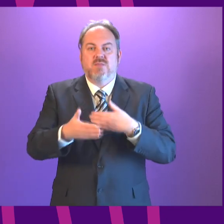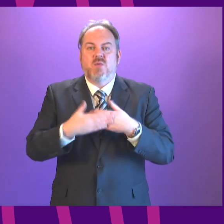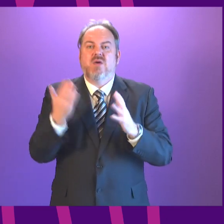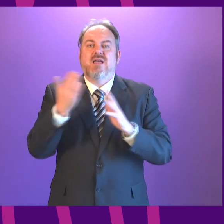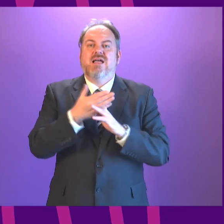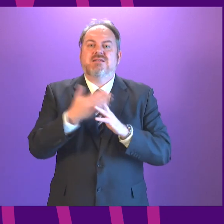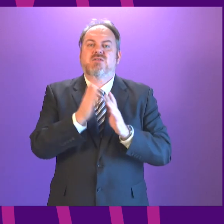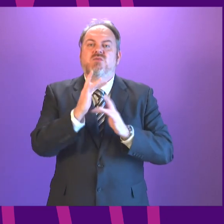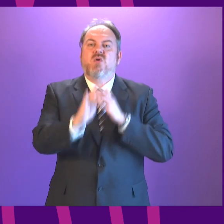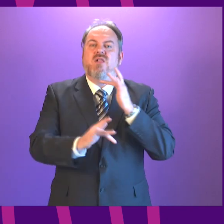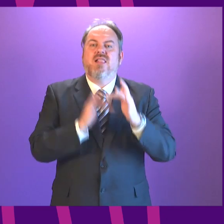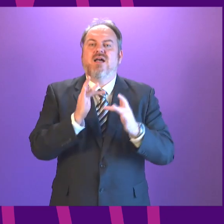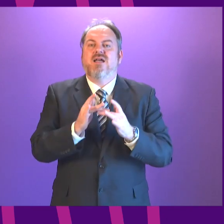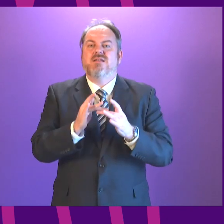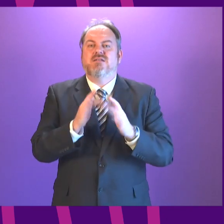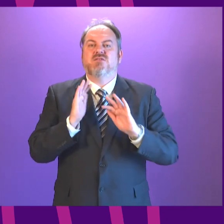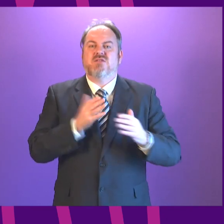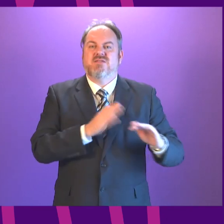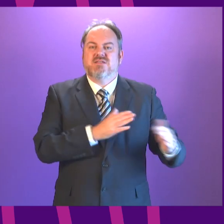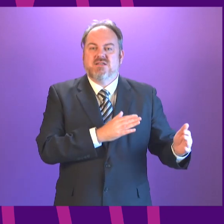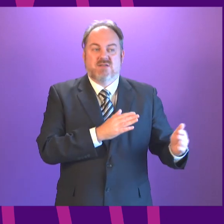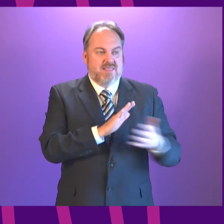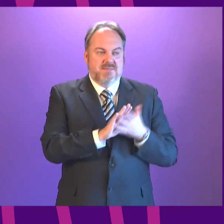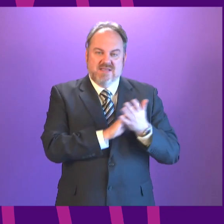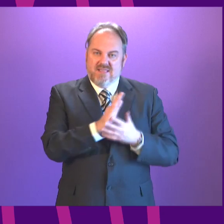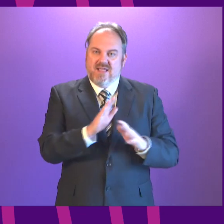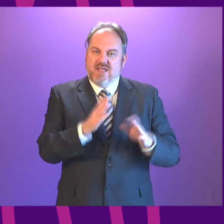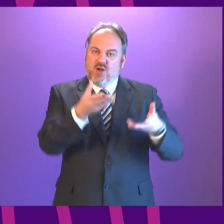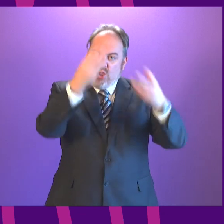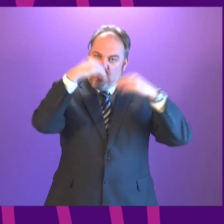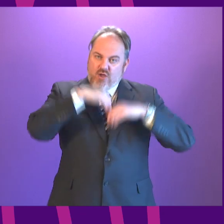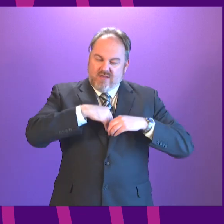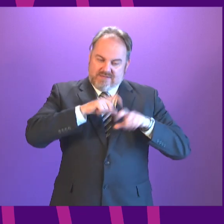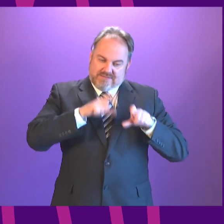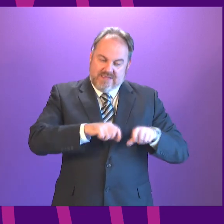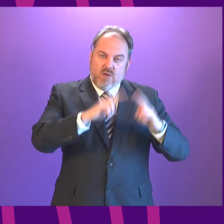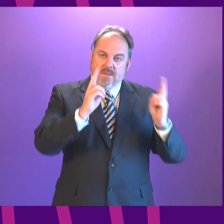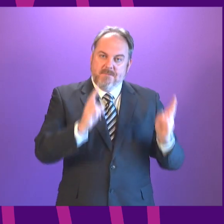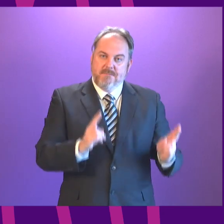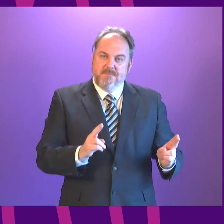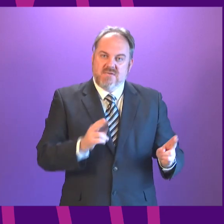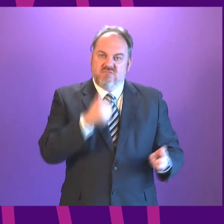and in other ways. We will continue to do that, particularly if we are facing a lengthier